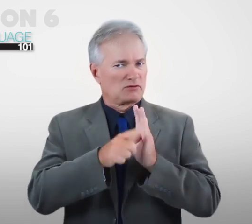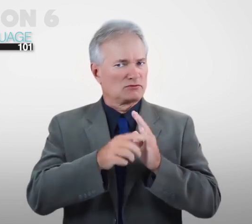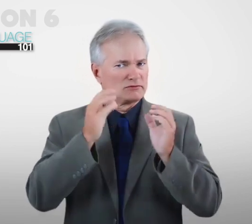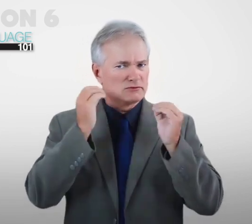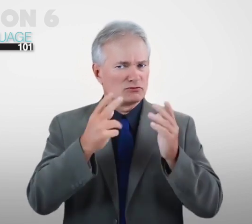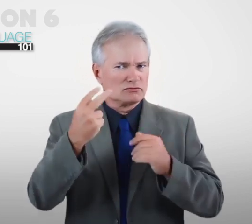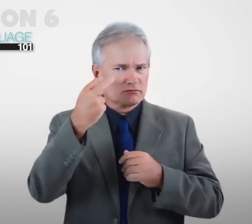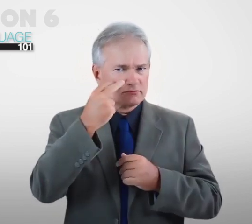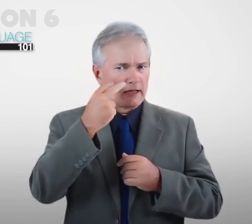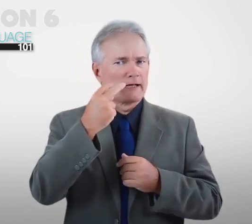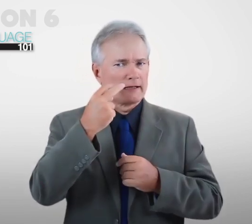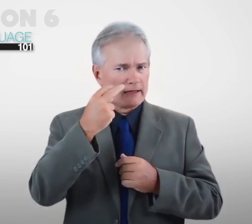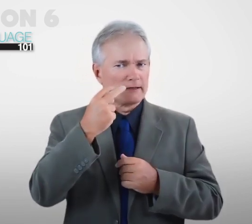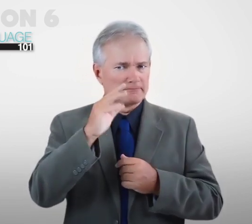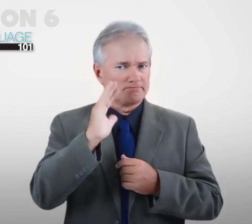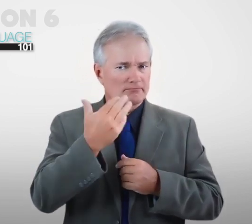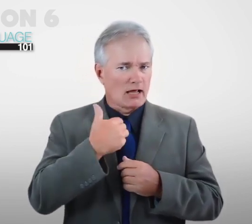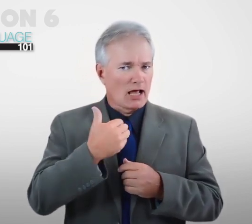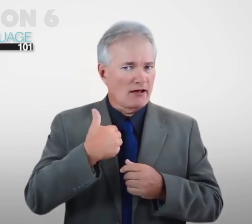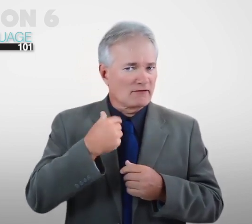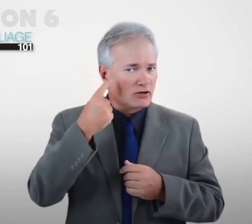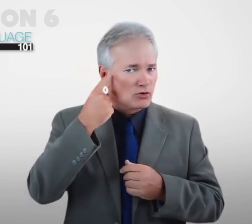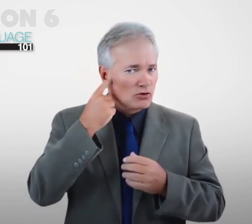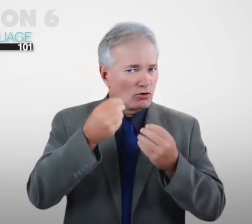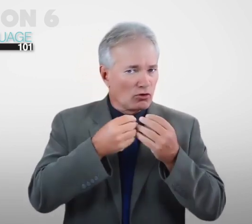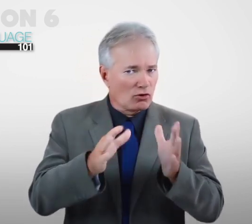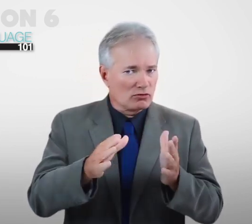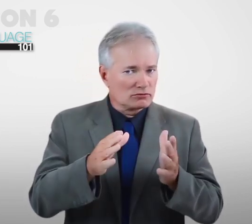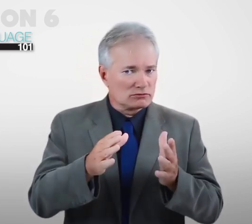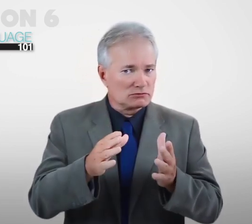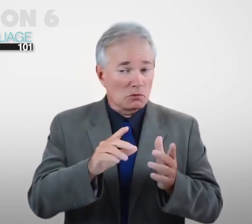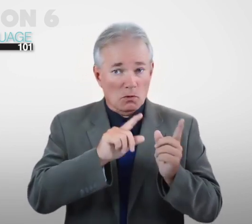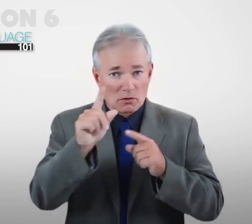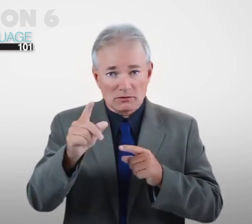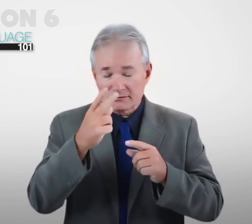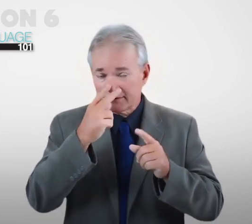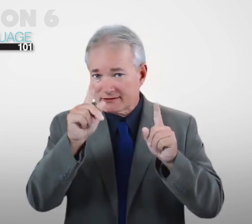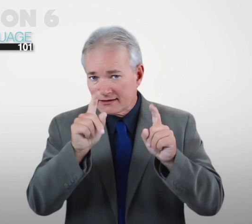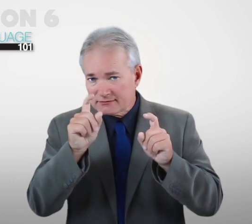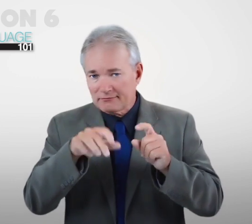And it wasn't until later on that the teacher realized, yeah, he has some type of hearing loss.